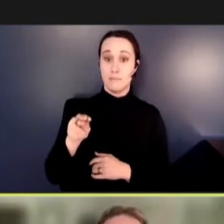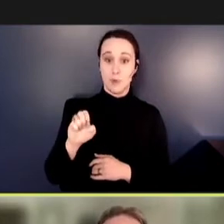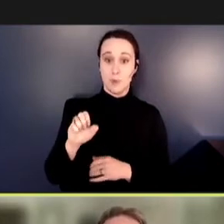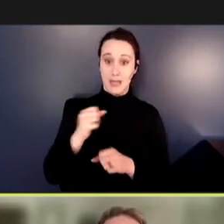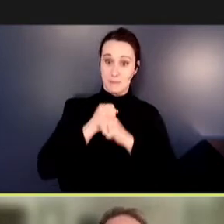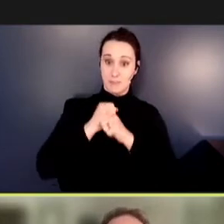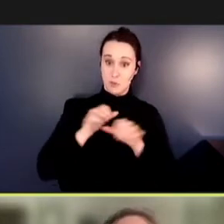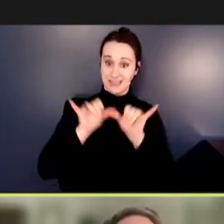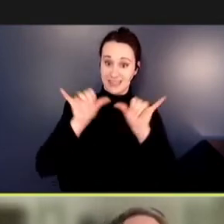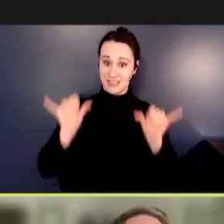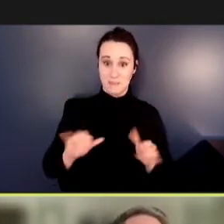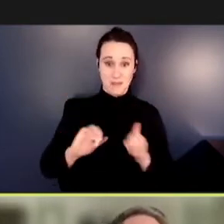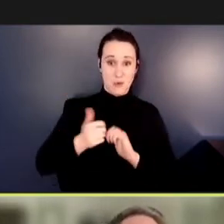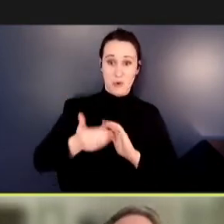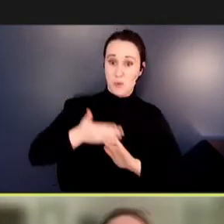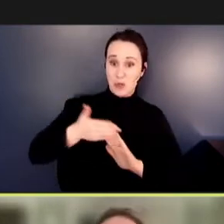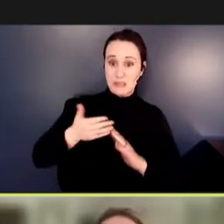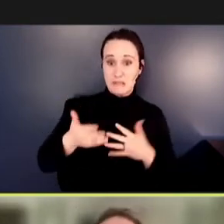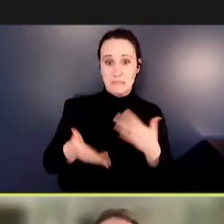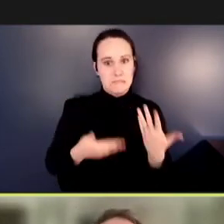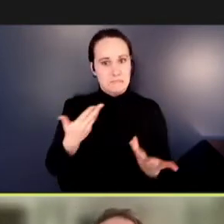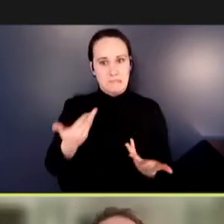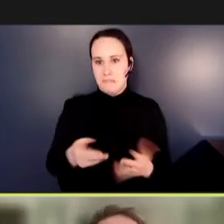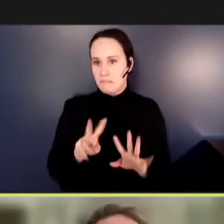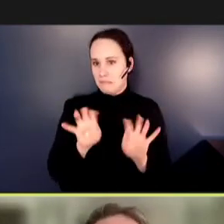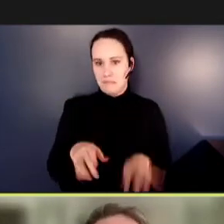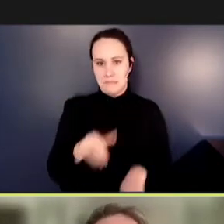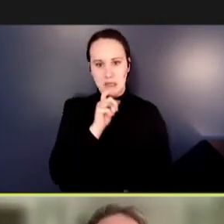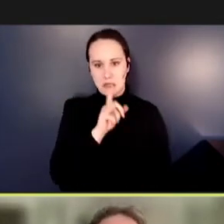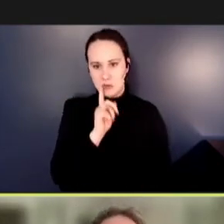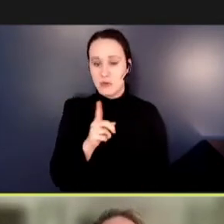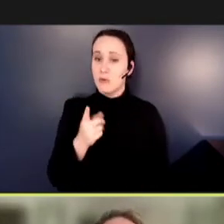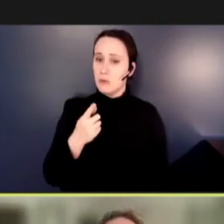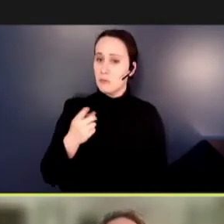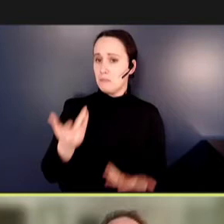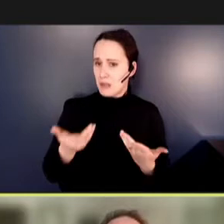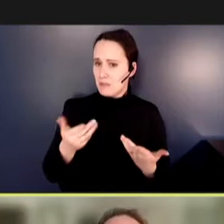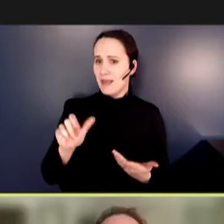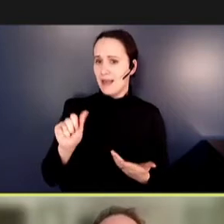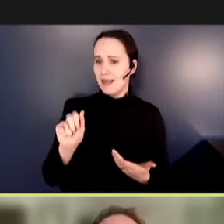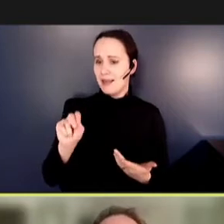drivers of effective vaccination other than maybe antibody titers and some, you know,